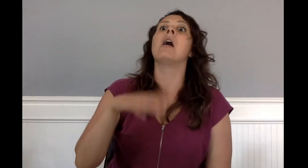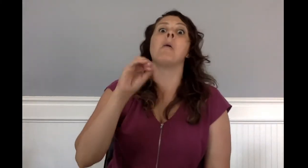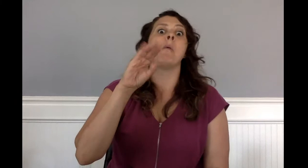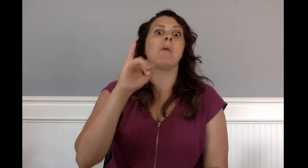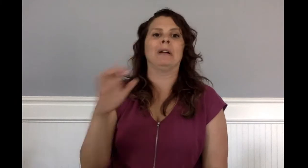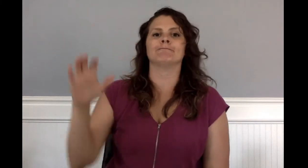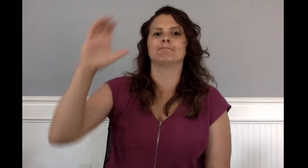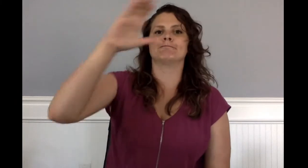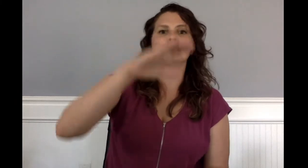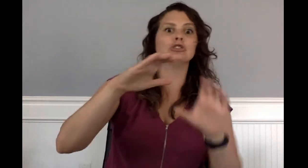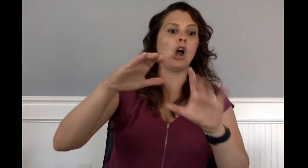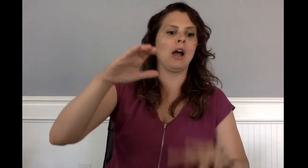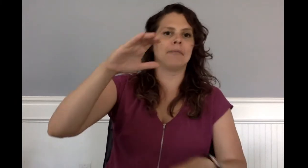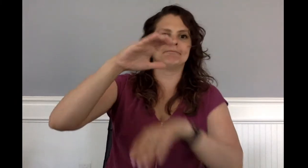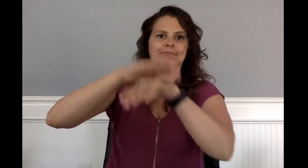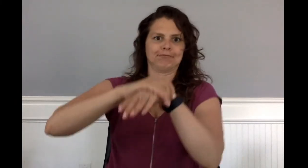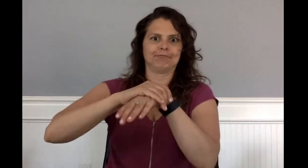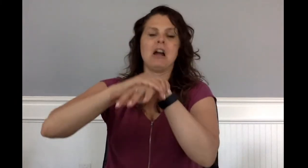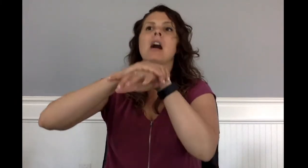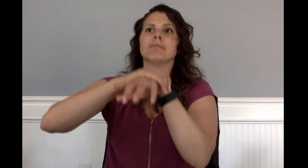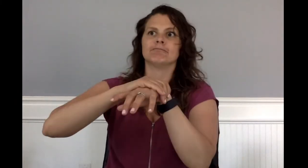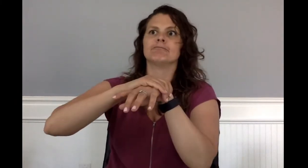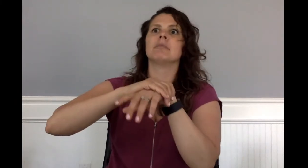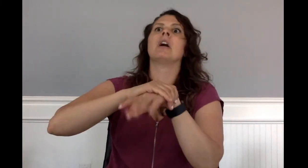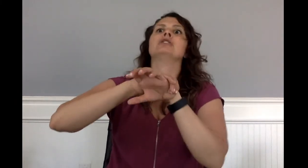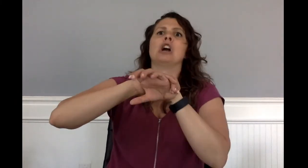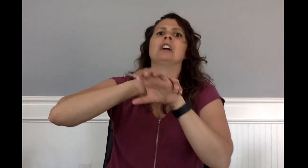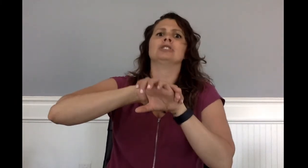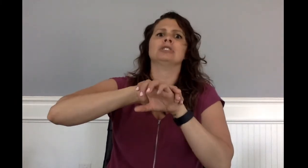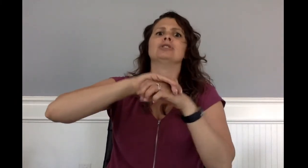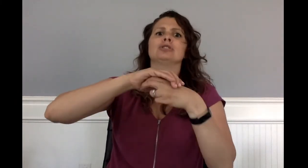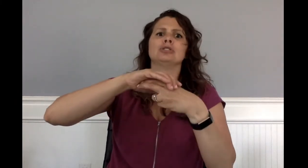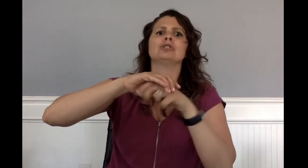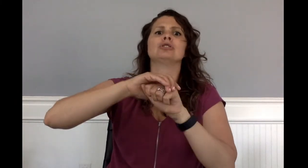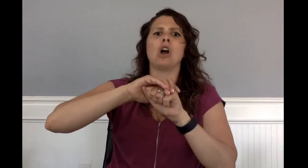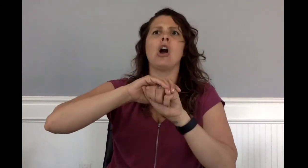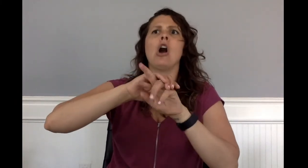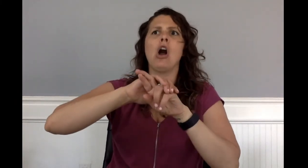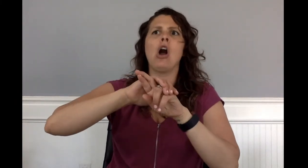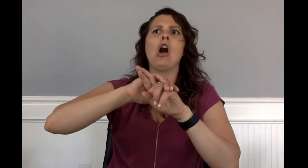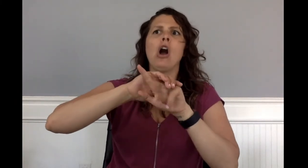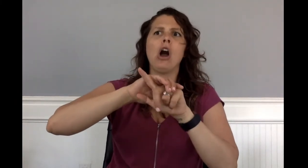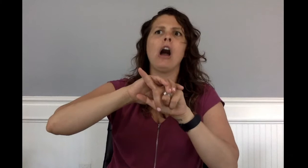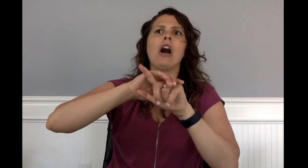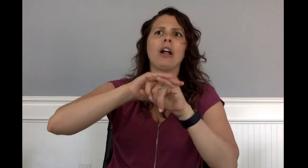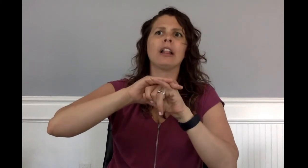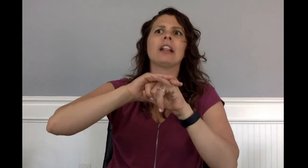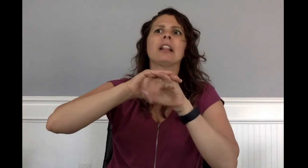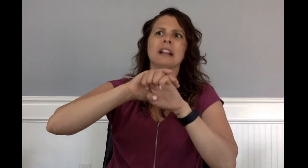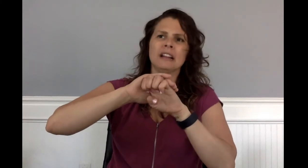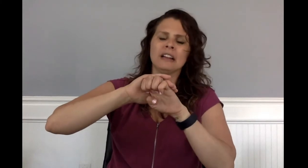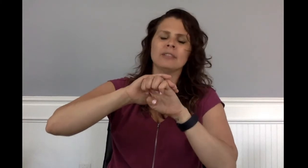Obie put his hand on top of Charlie’s hand, his fingers feeling the letters Charlie formed.